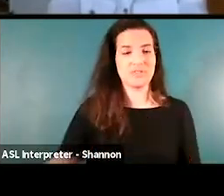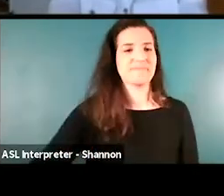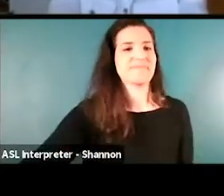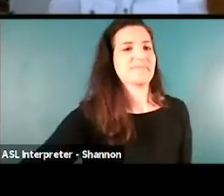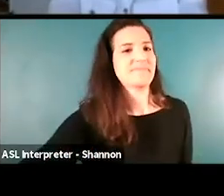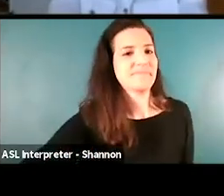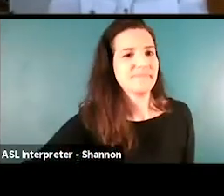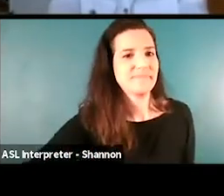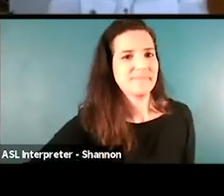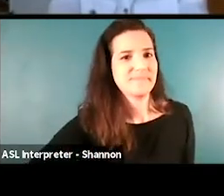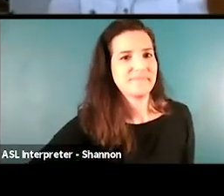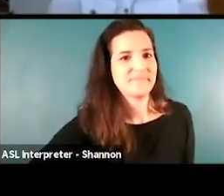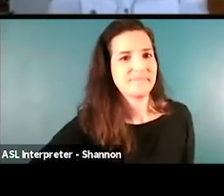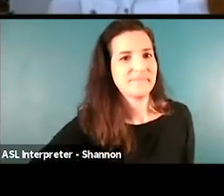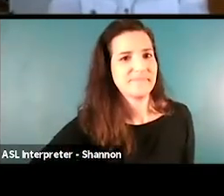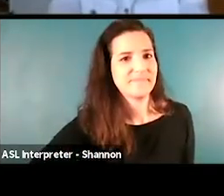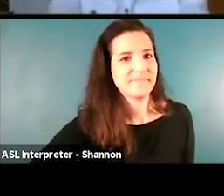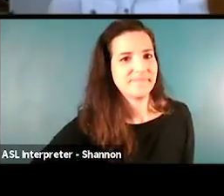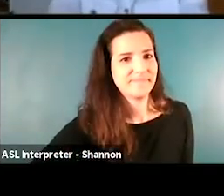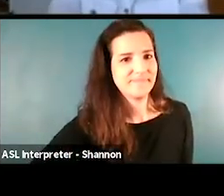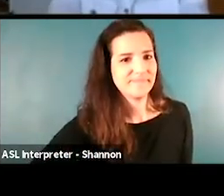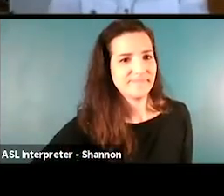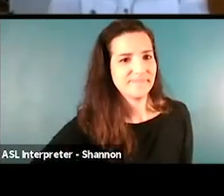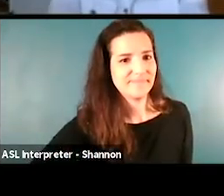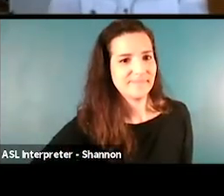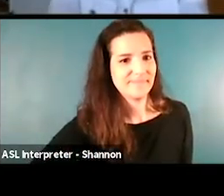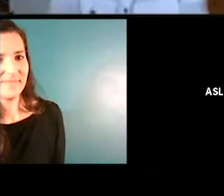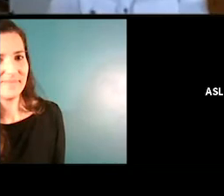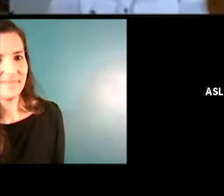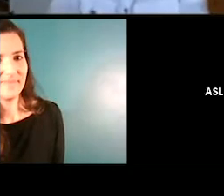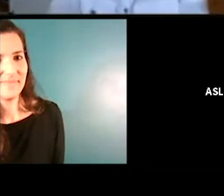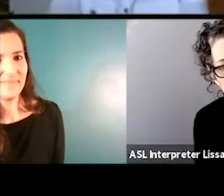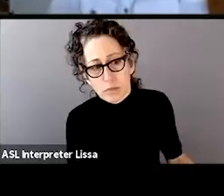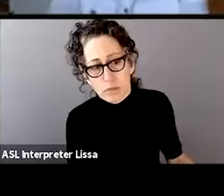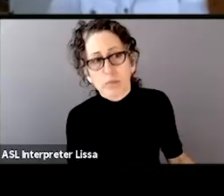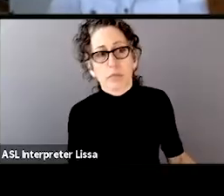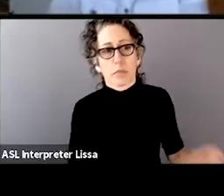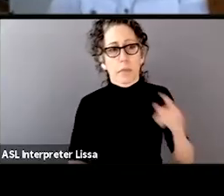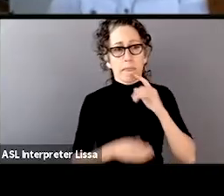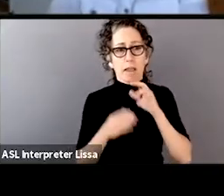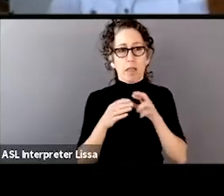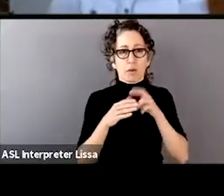and compared to some baseline methods. Results showed the effectiveness of our approach